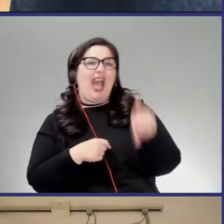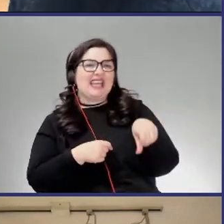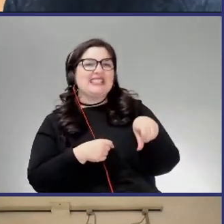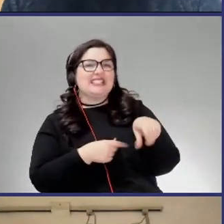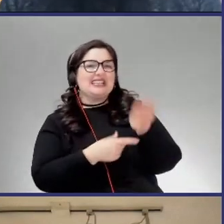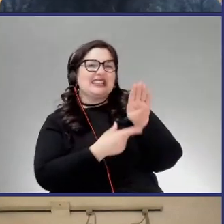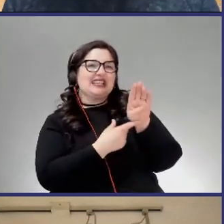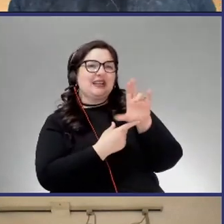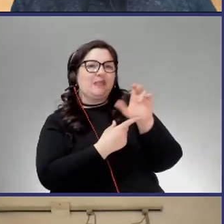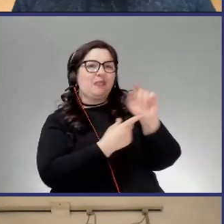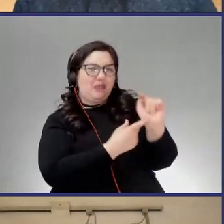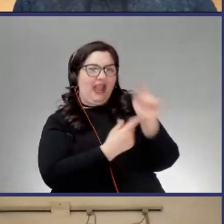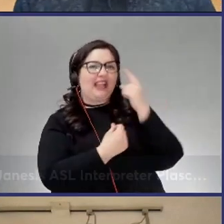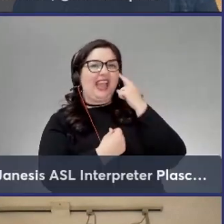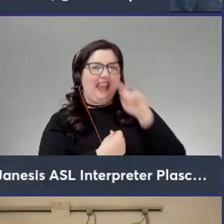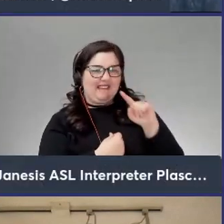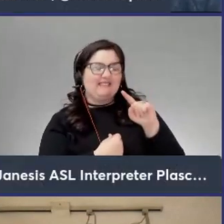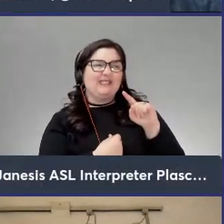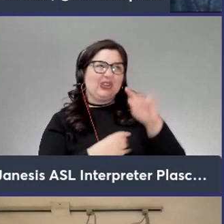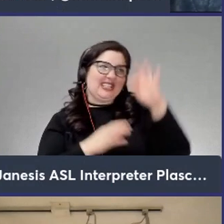I'll need that too. Yeah, we all need it!